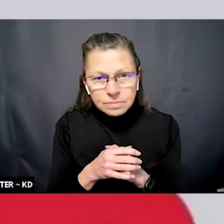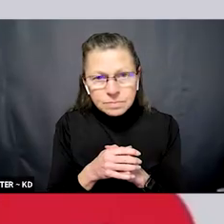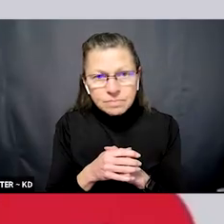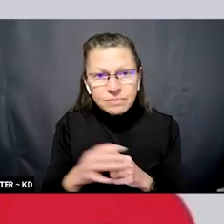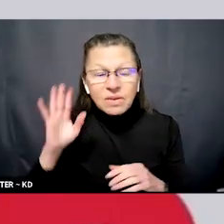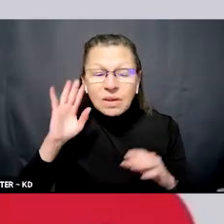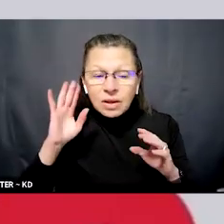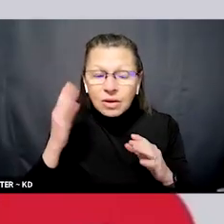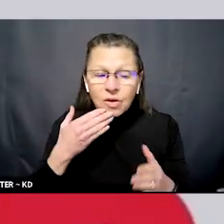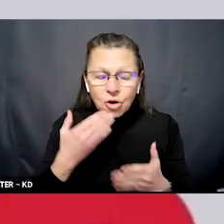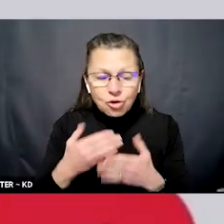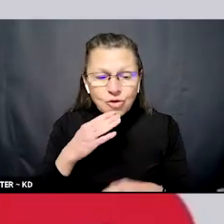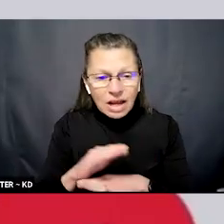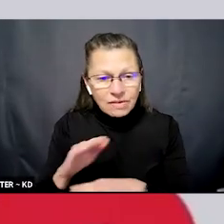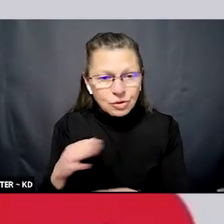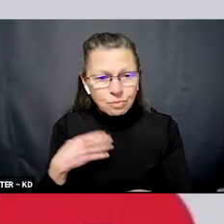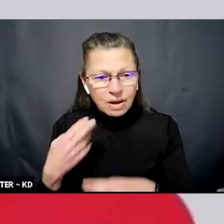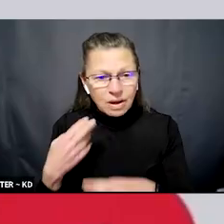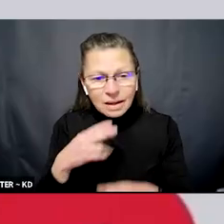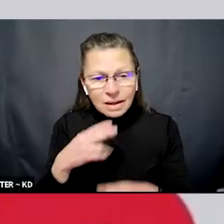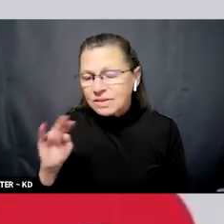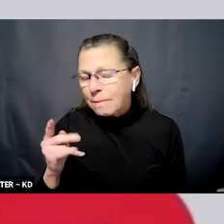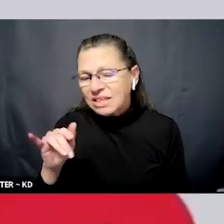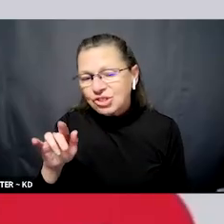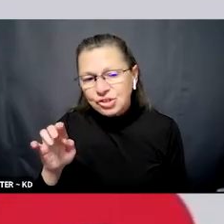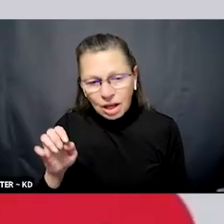Michelle Enfield: Good afternoon everybody. My name is Michelle Enfield and I will be giving the